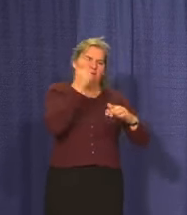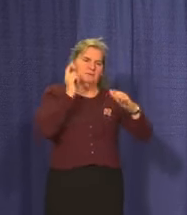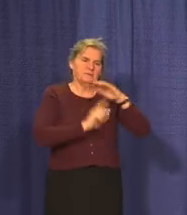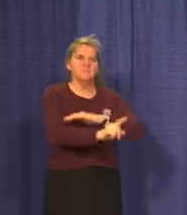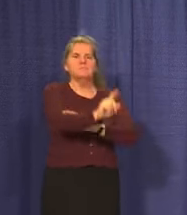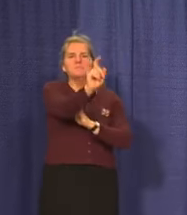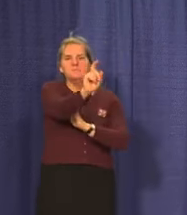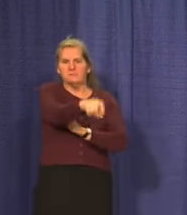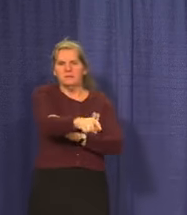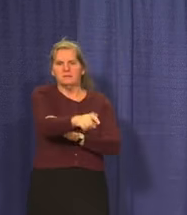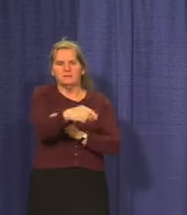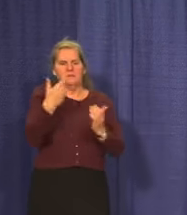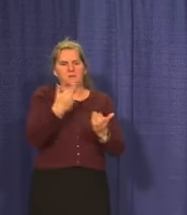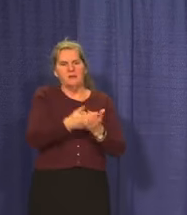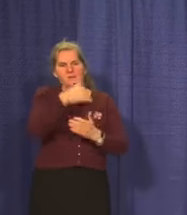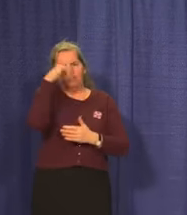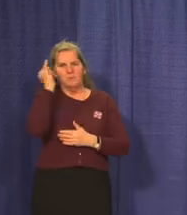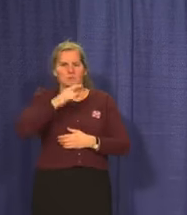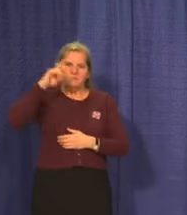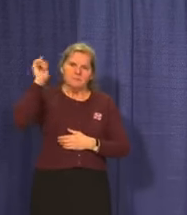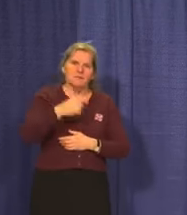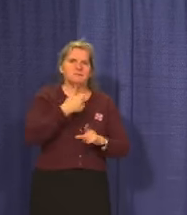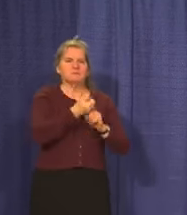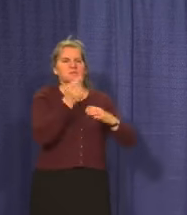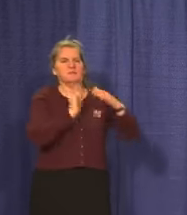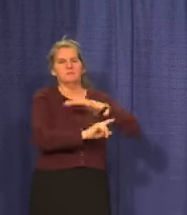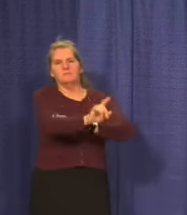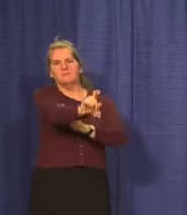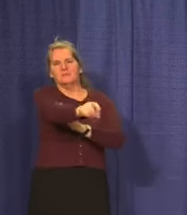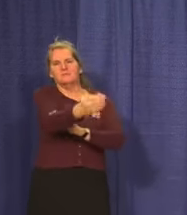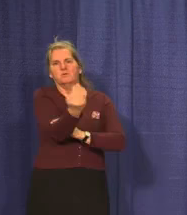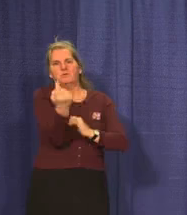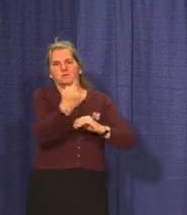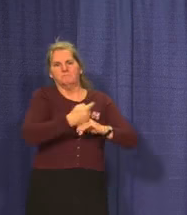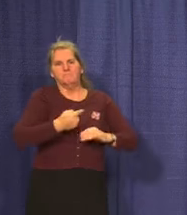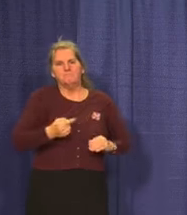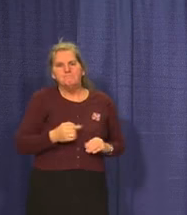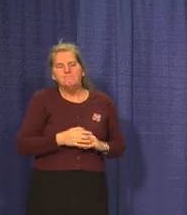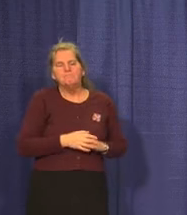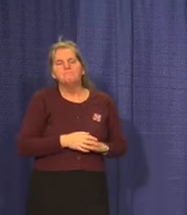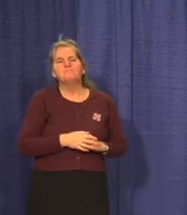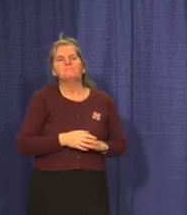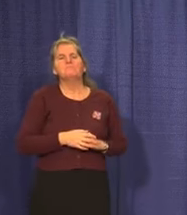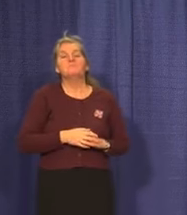IMMEDIATELY UPON RETURN. FOR THOSE WHO ARE PLANNING TO